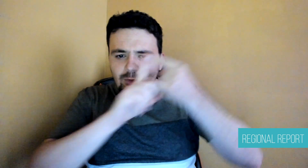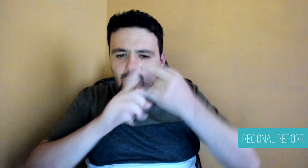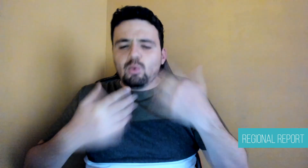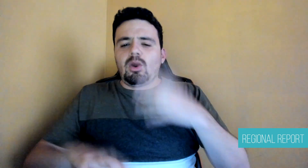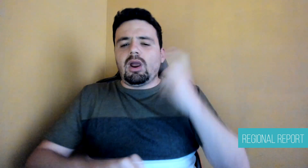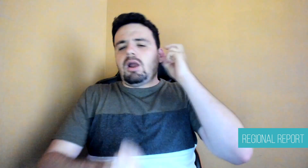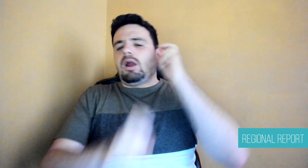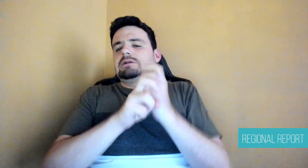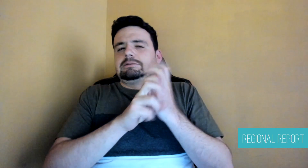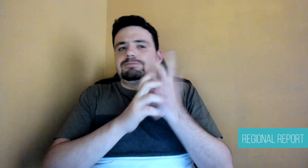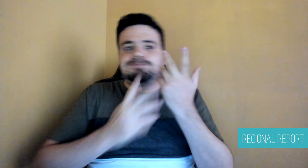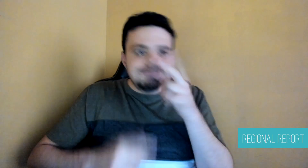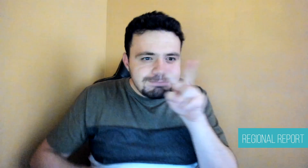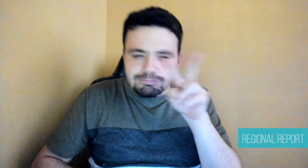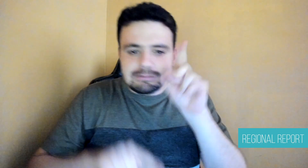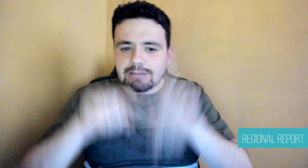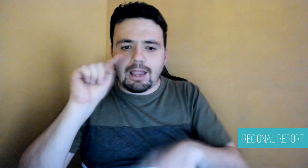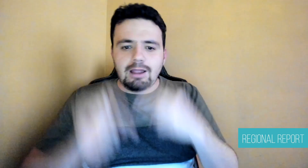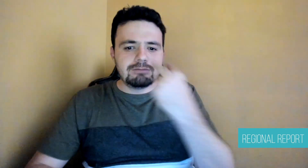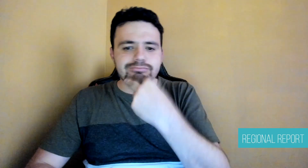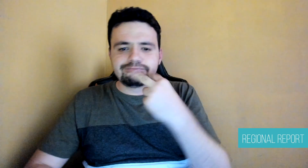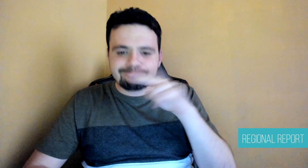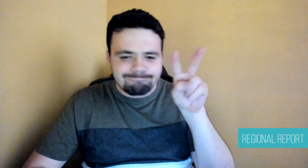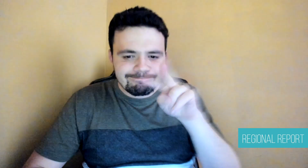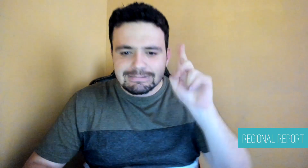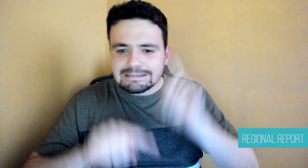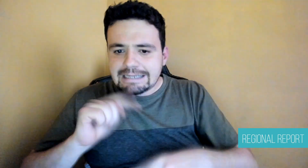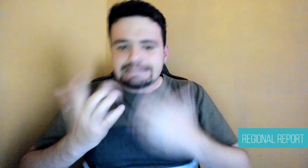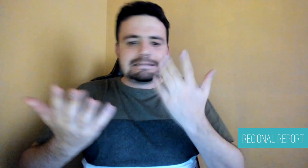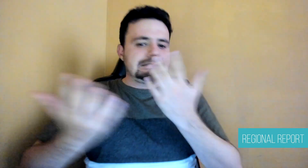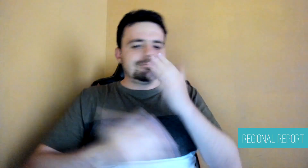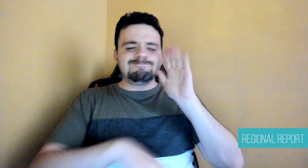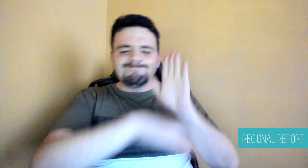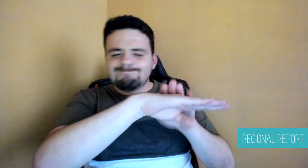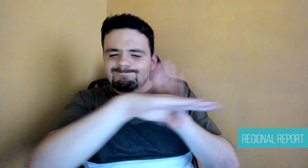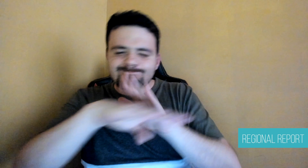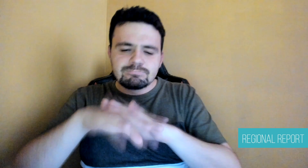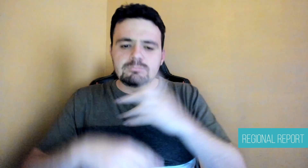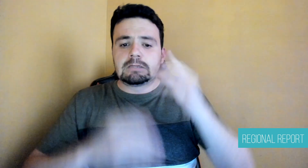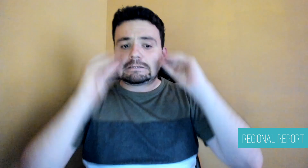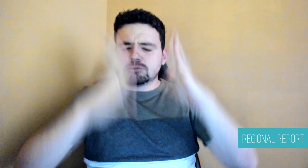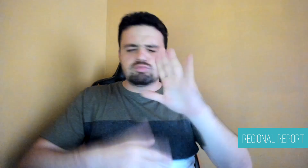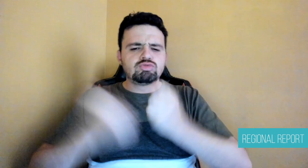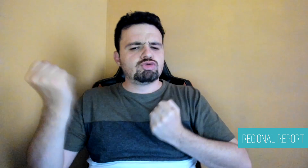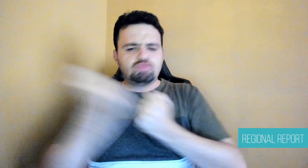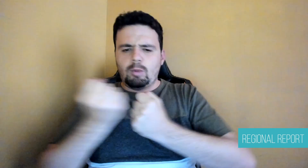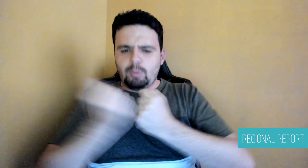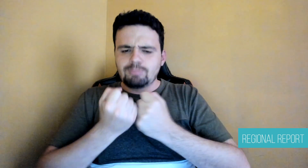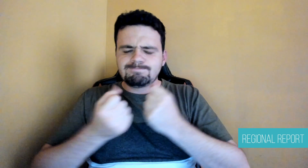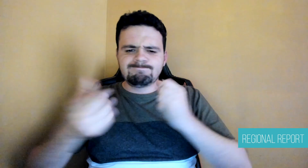were talking about at the meet, then I adapted